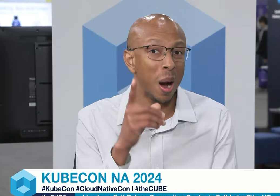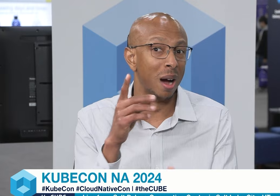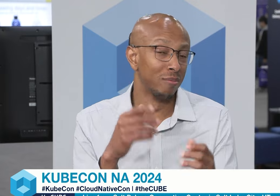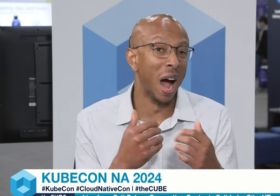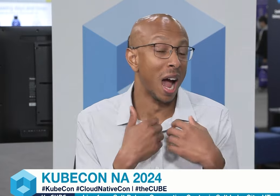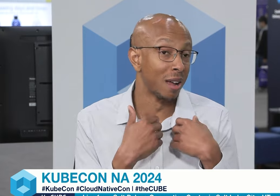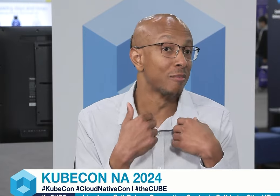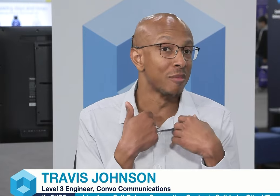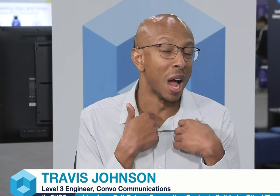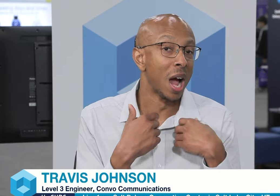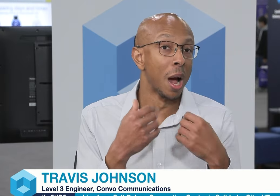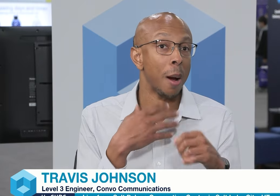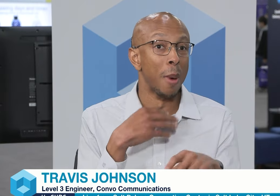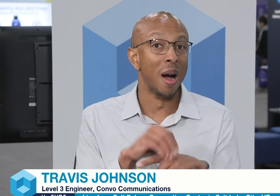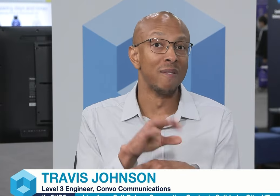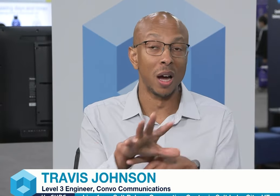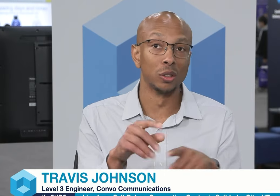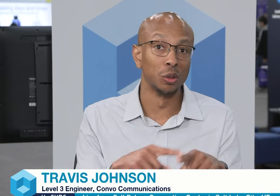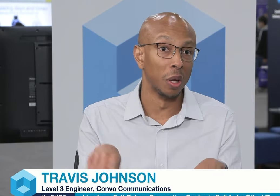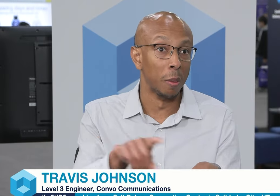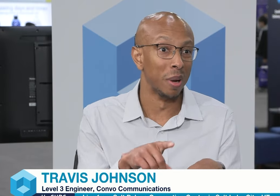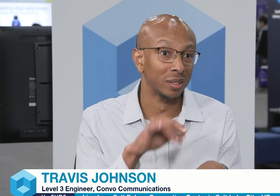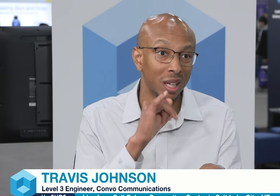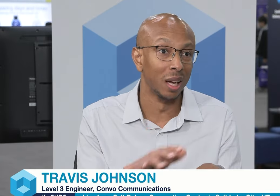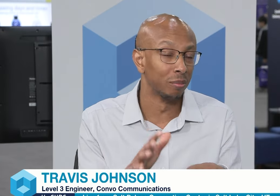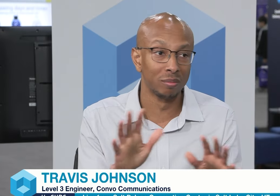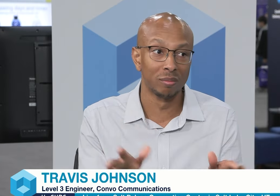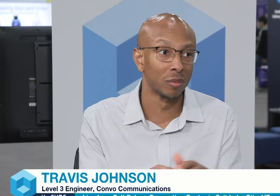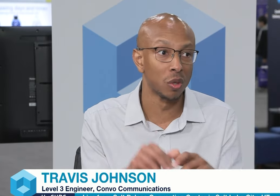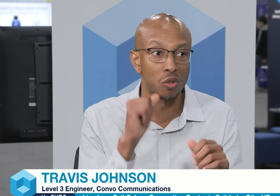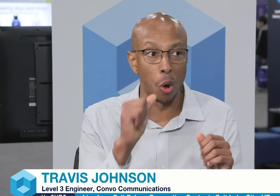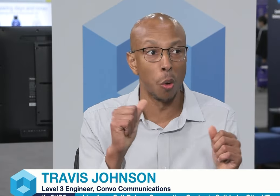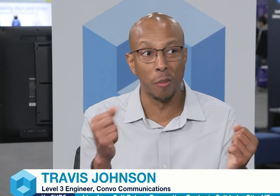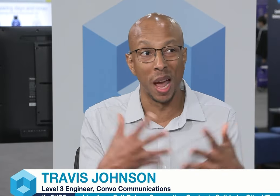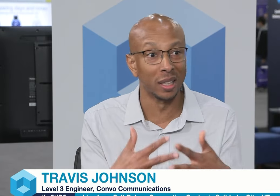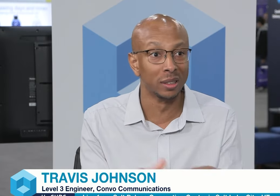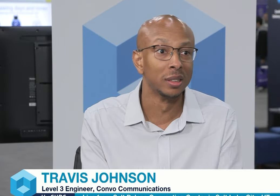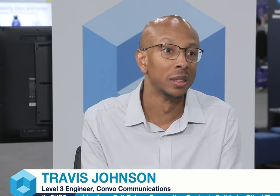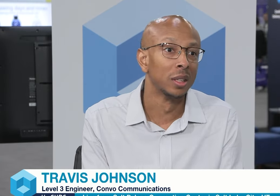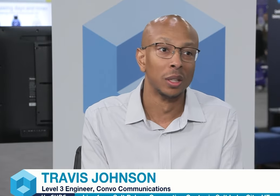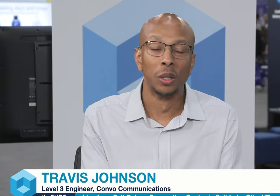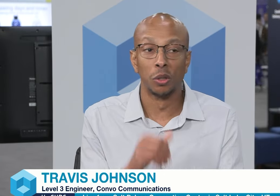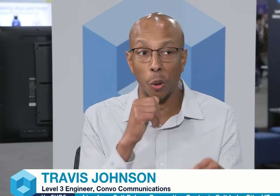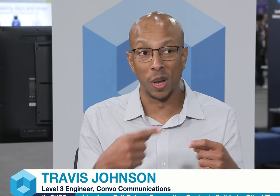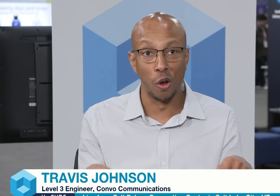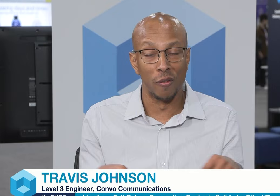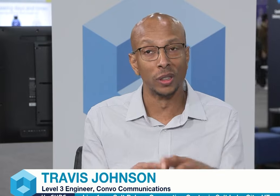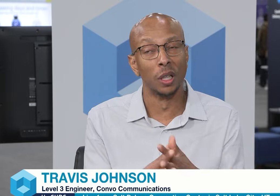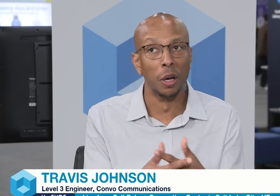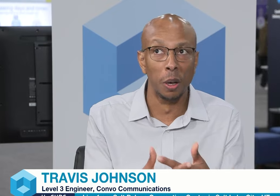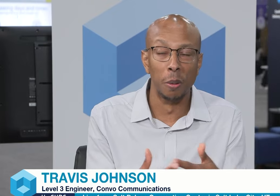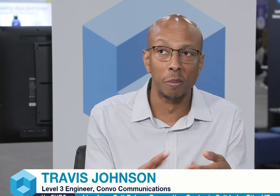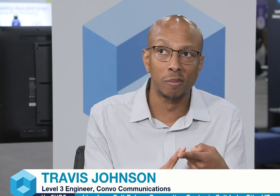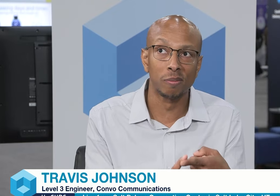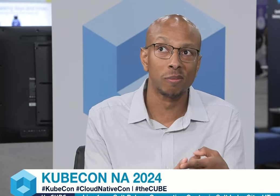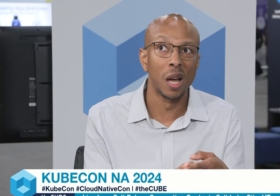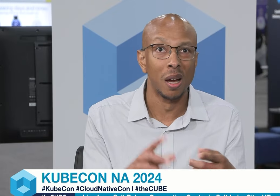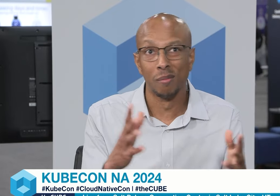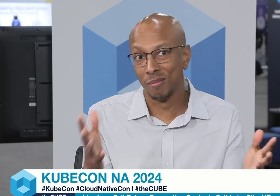It's been absolutely crazy. My advice to anybody who is feeling the nerves is just don't be afraid, don't be nervous.